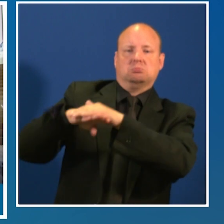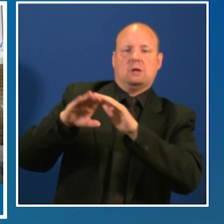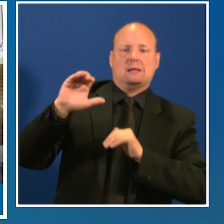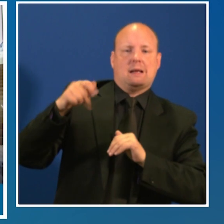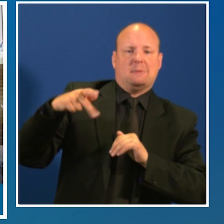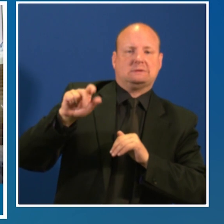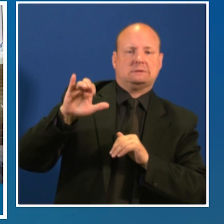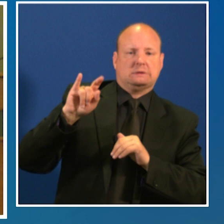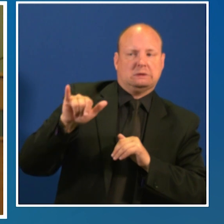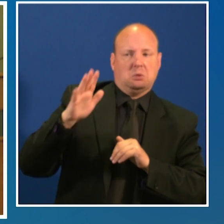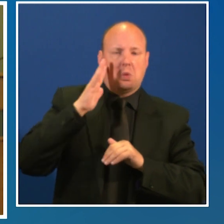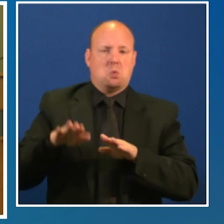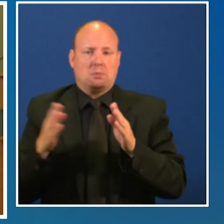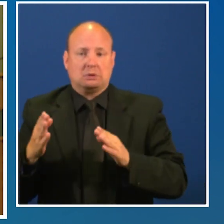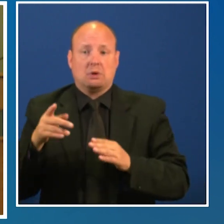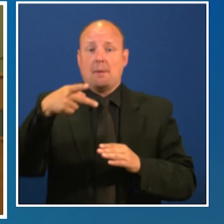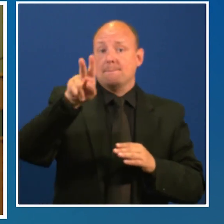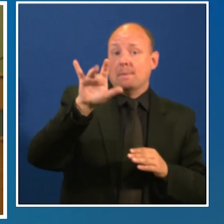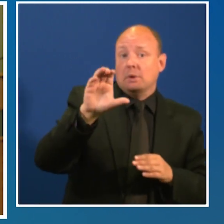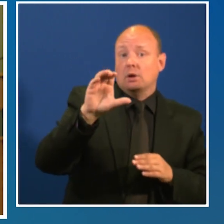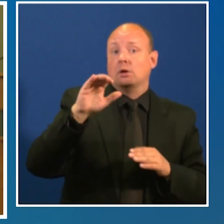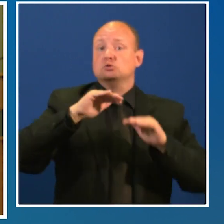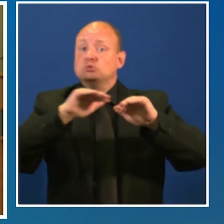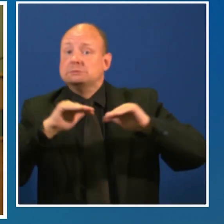capacity and reservations will still be required for public